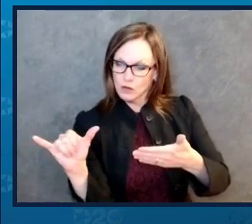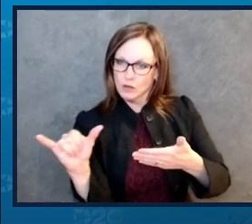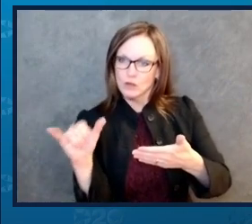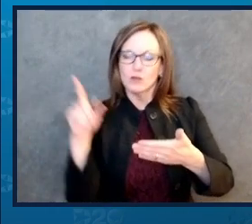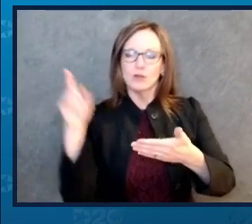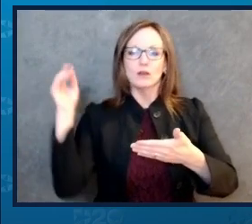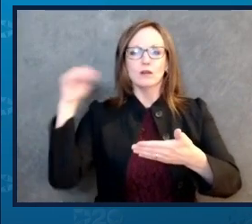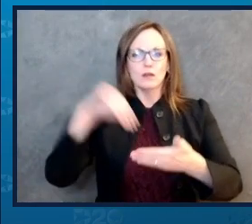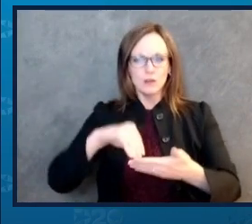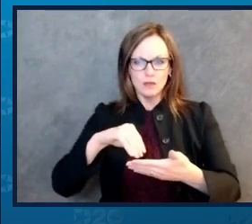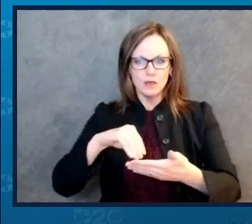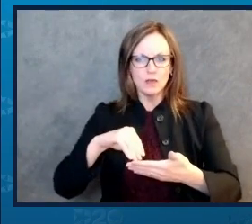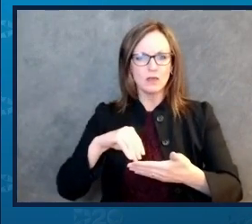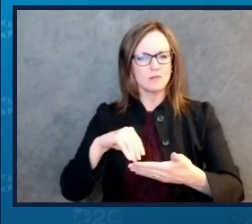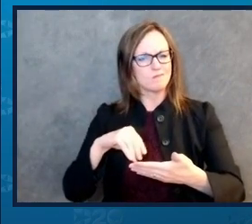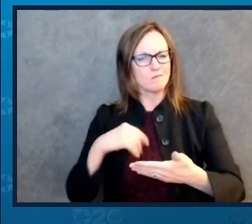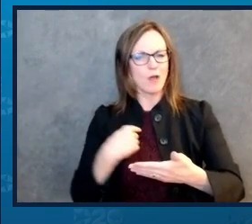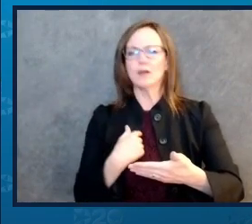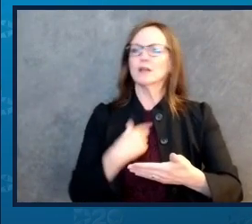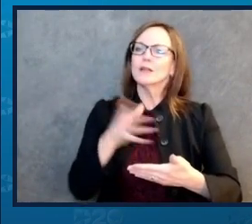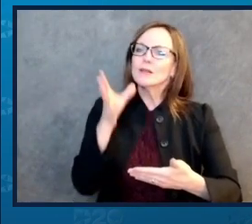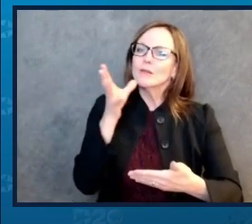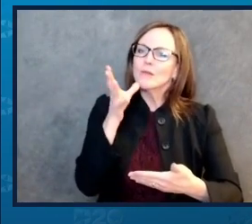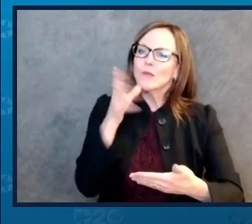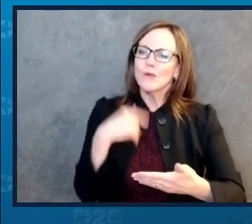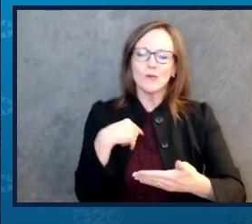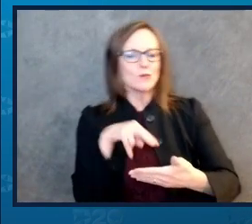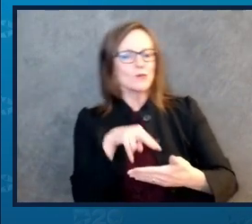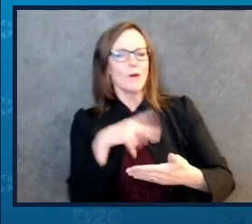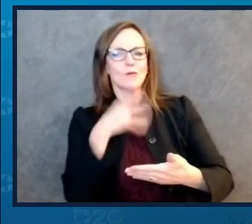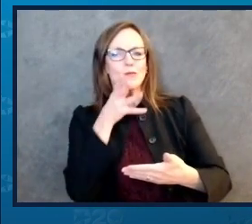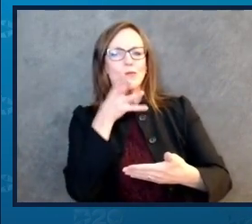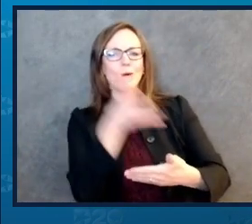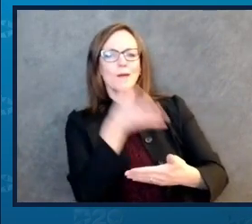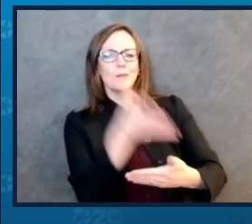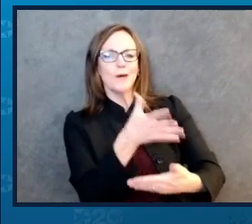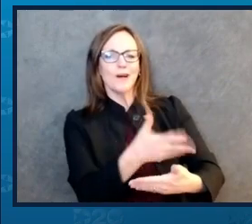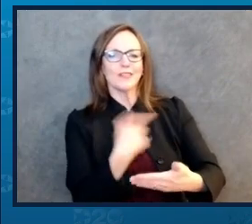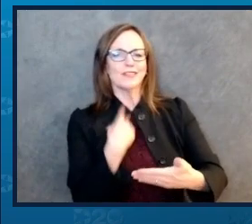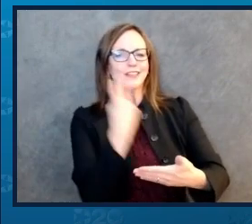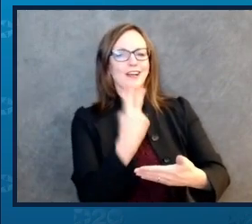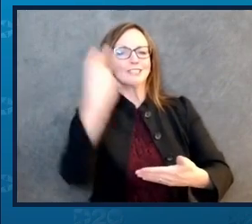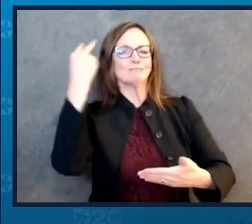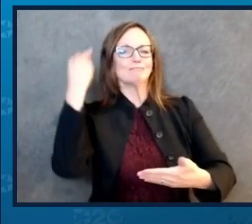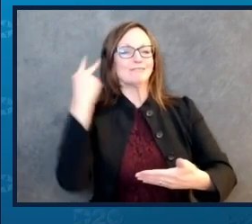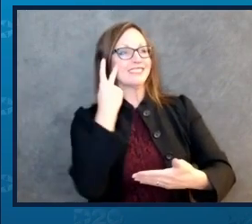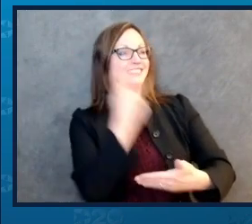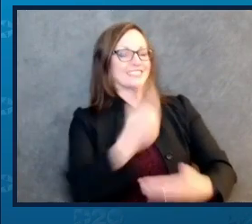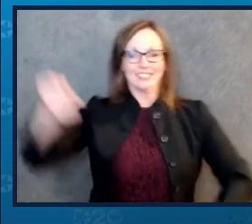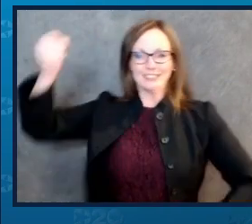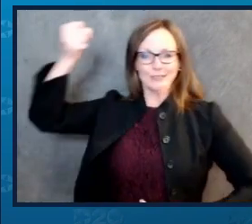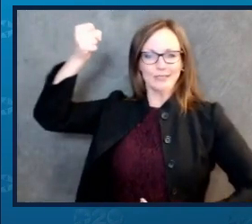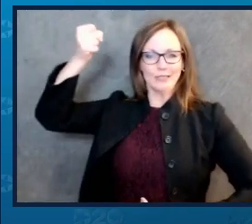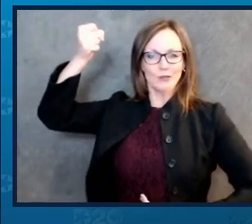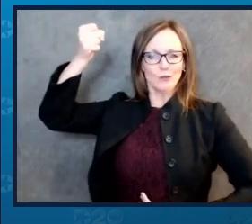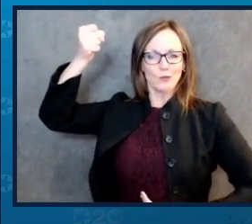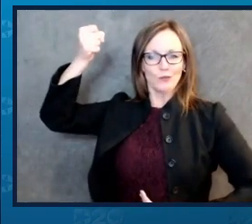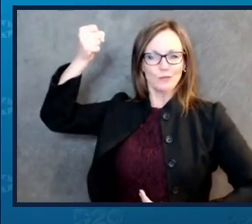I THINK HOW MY GRANDMOTHER MUST HAVE FELT AT ELLIS ISLAND WHEN SHE SAW THE STATUE OF LIBERTY AND HER RAISED TORCH.